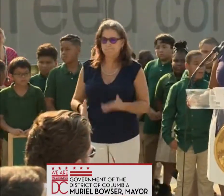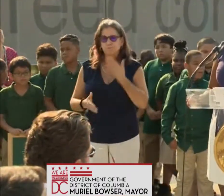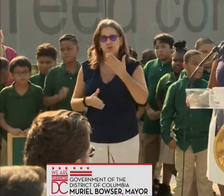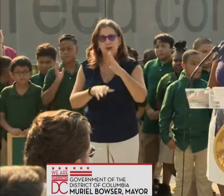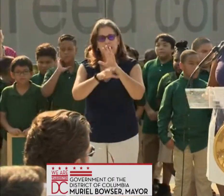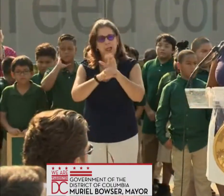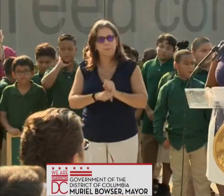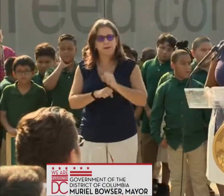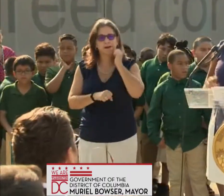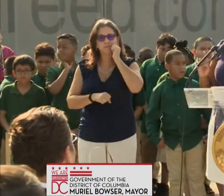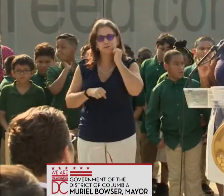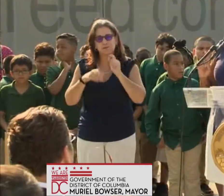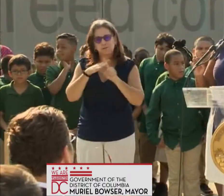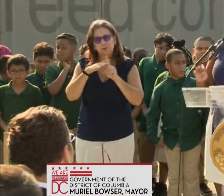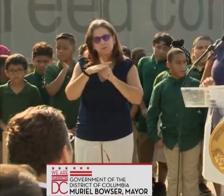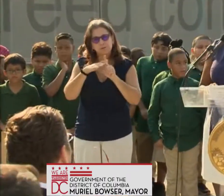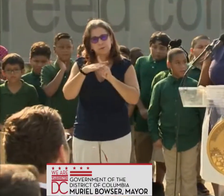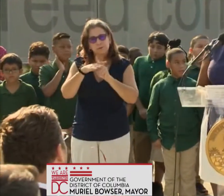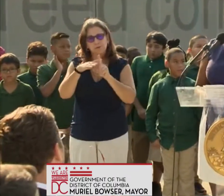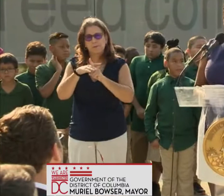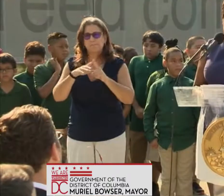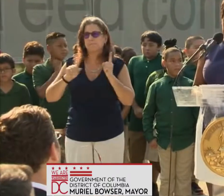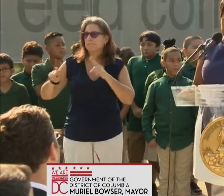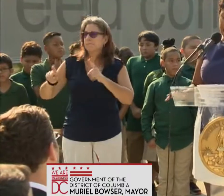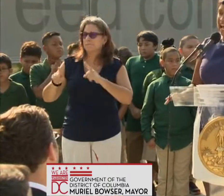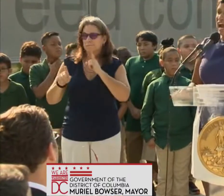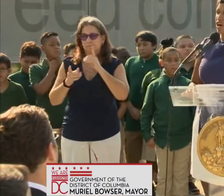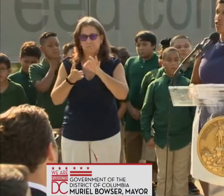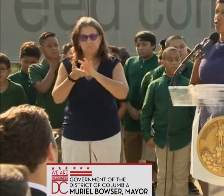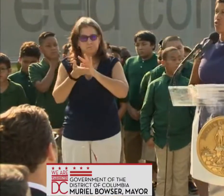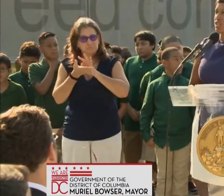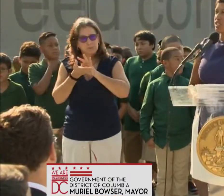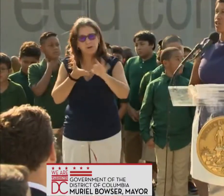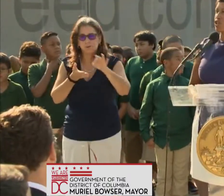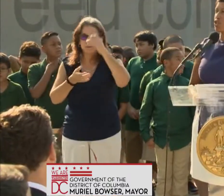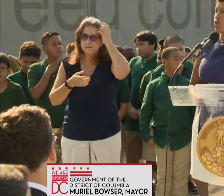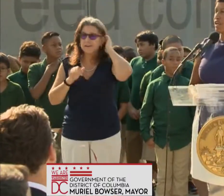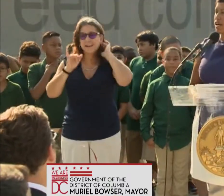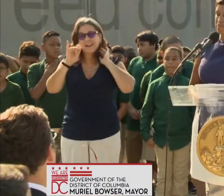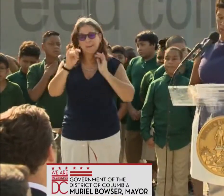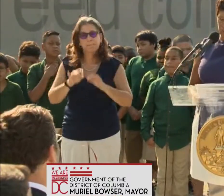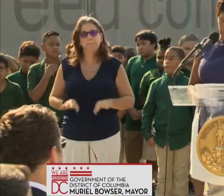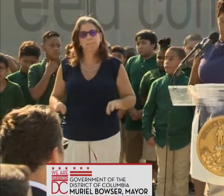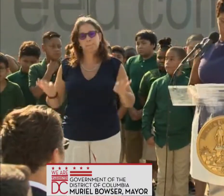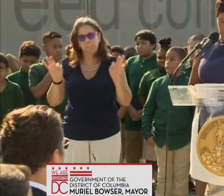can report when we know that every day our students are showing up to school on